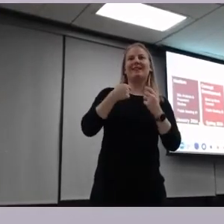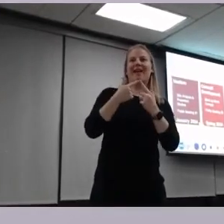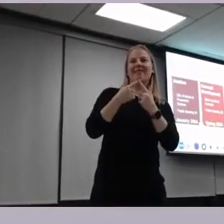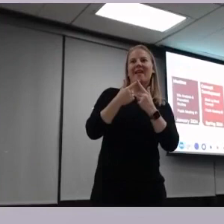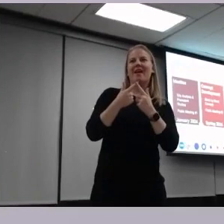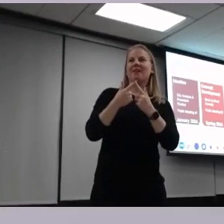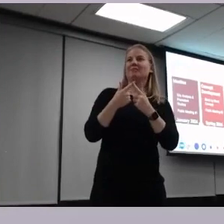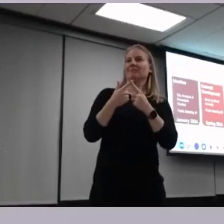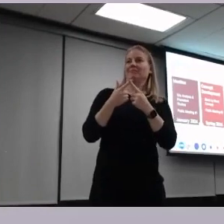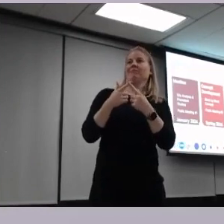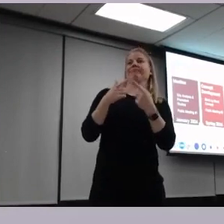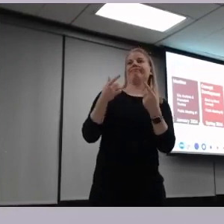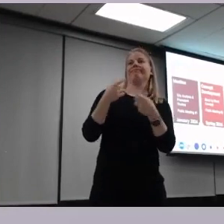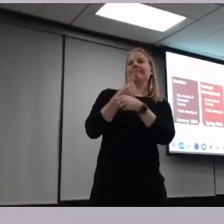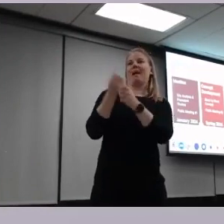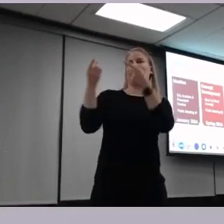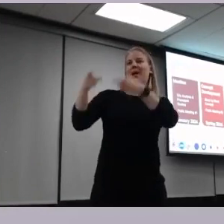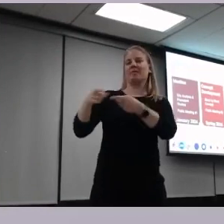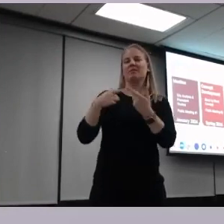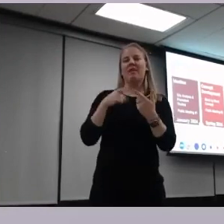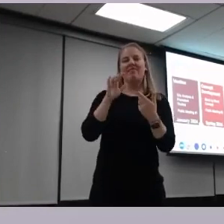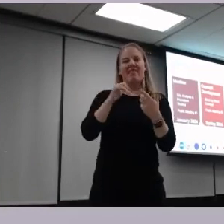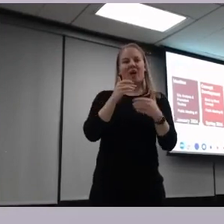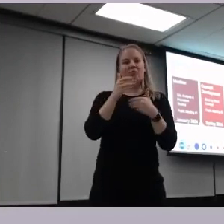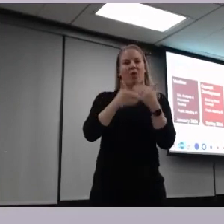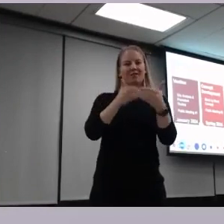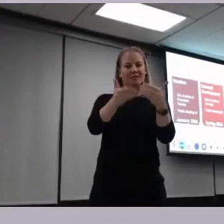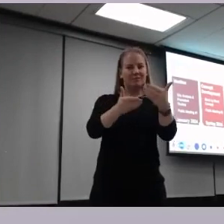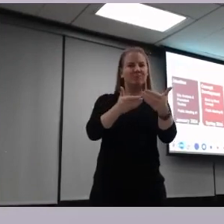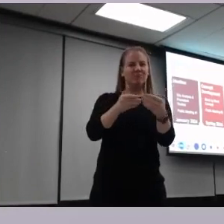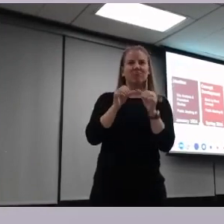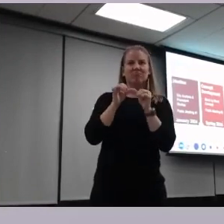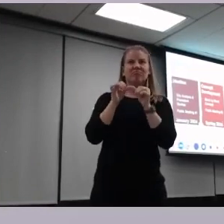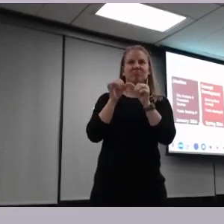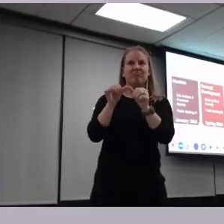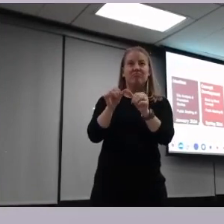That will be a process, an ongoing process up until our next meeting.